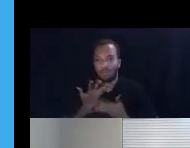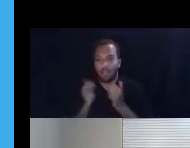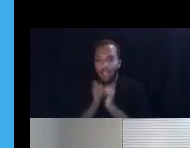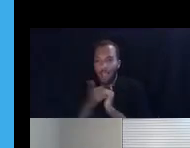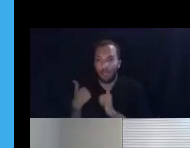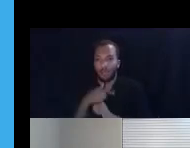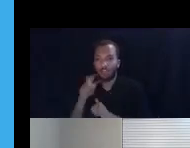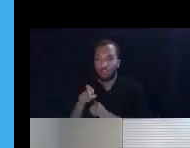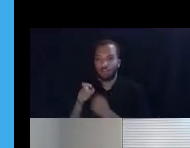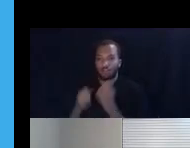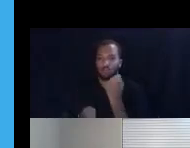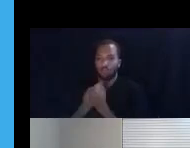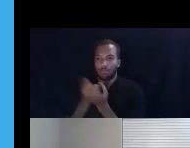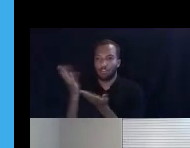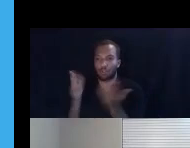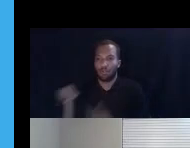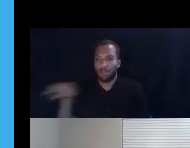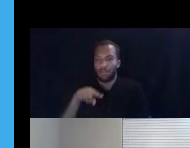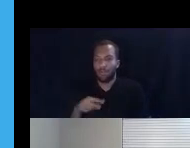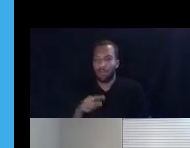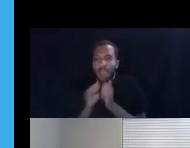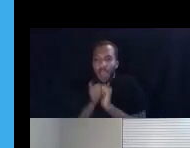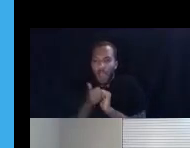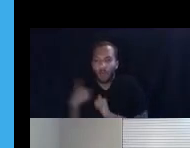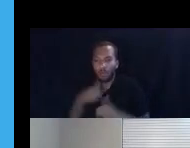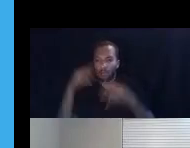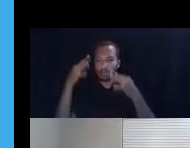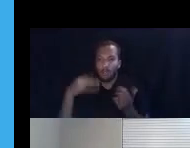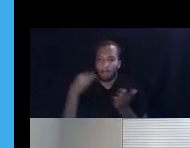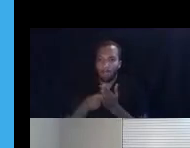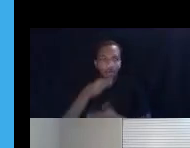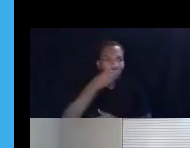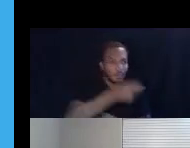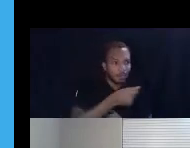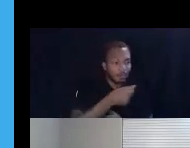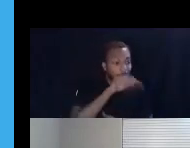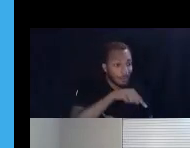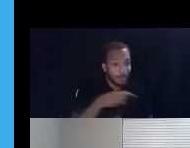where we need to be investing our dollars, so that we're continually being held accountable